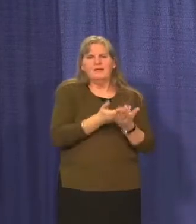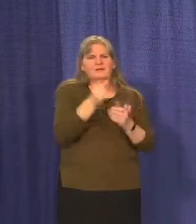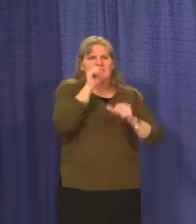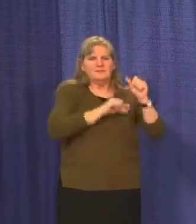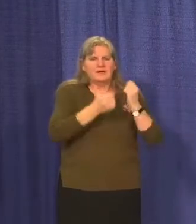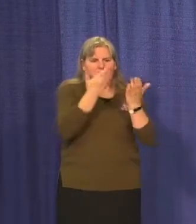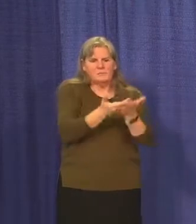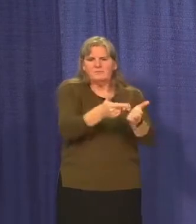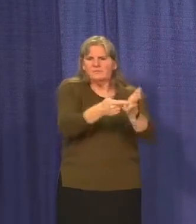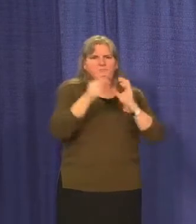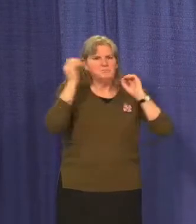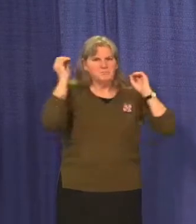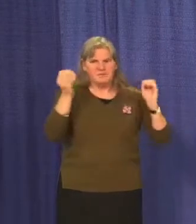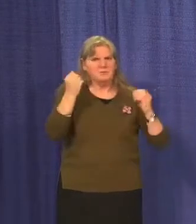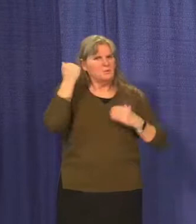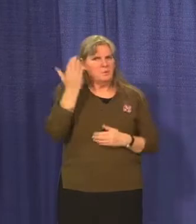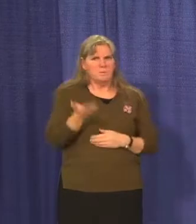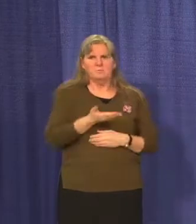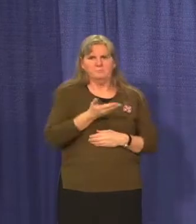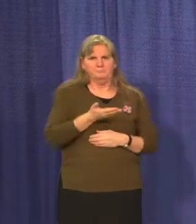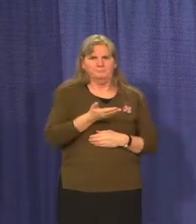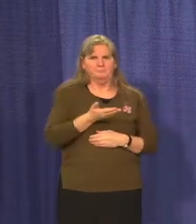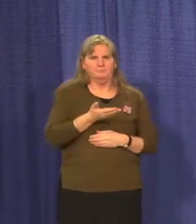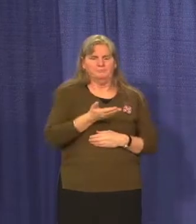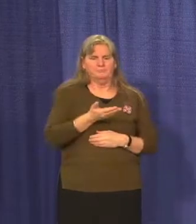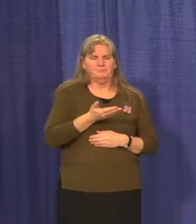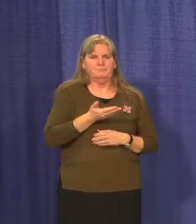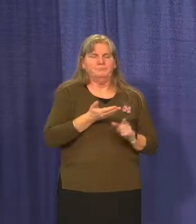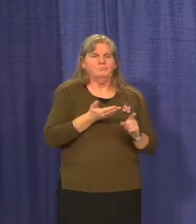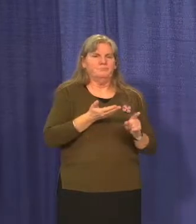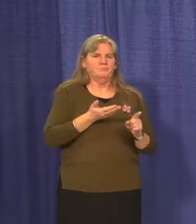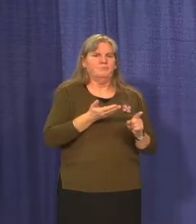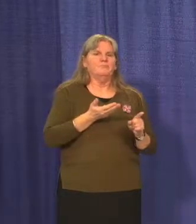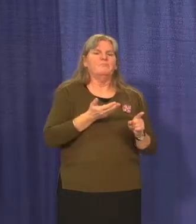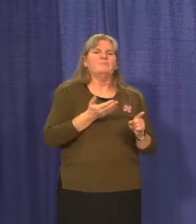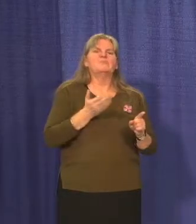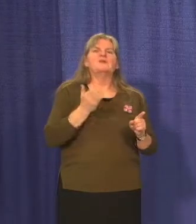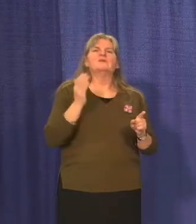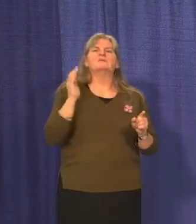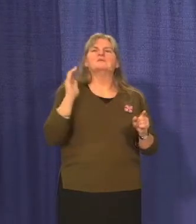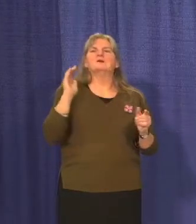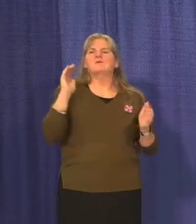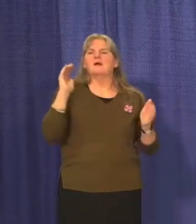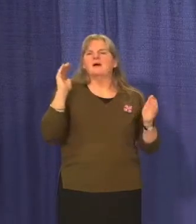on what we would expect to see and what other vaccines, the whole history of the vaccination